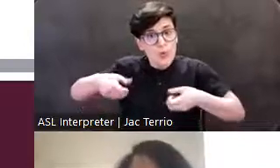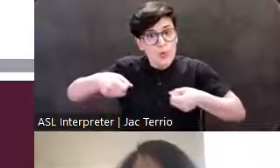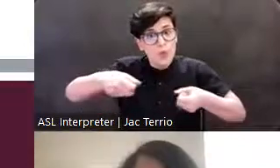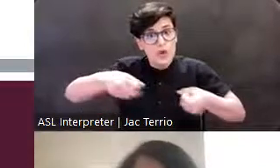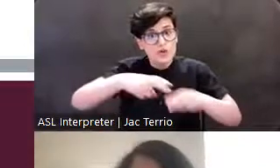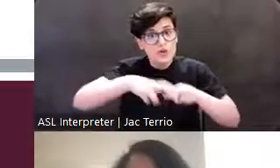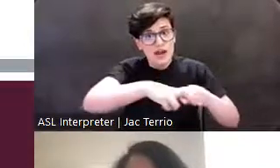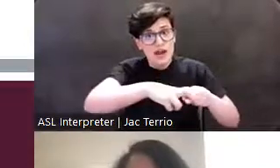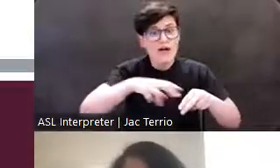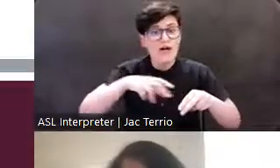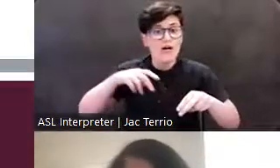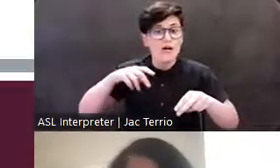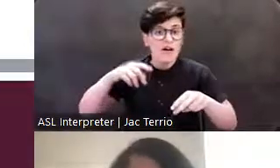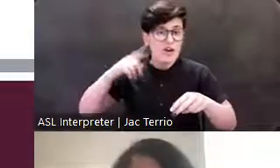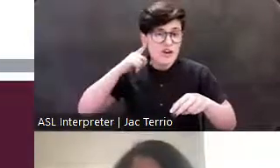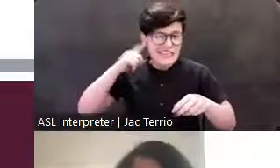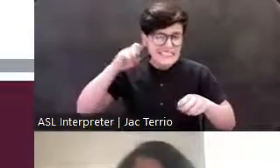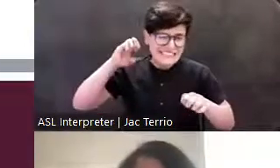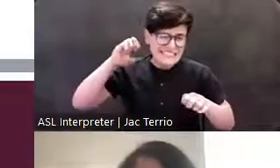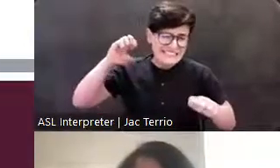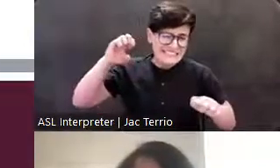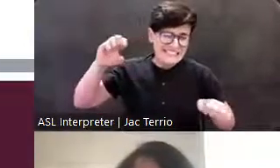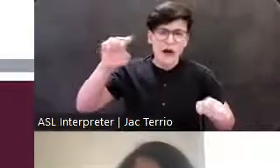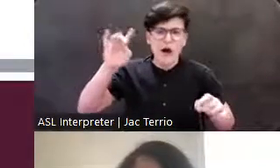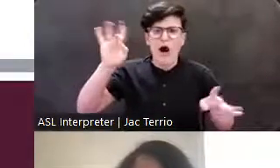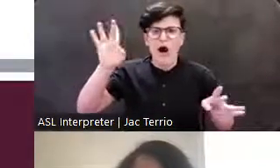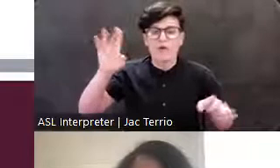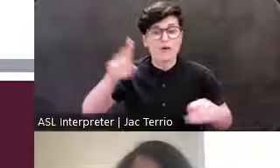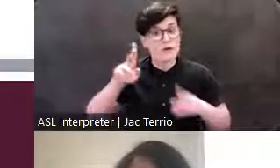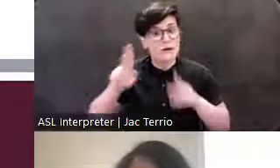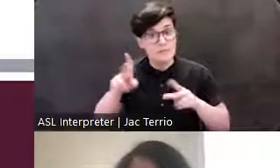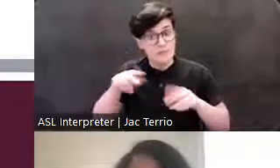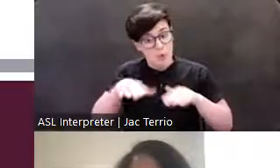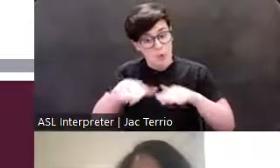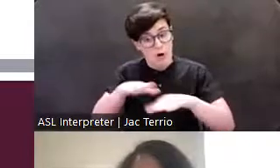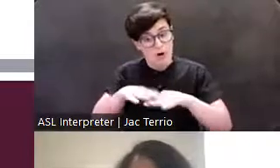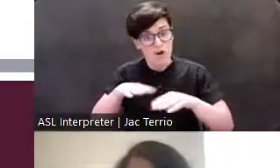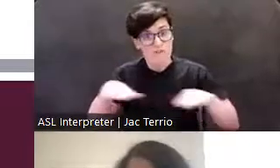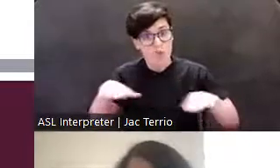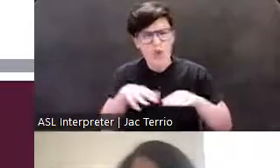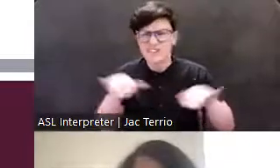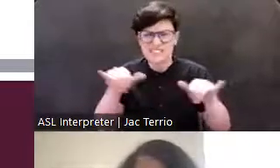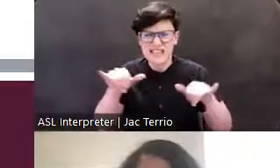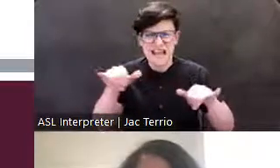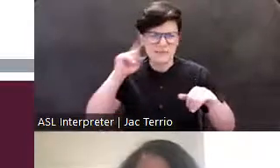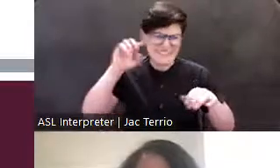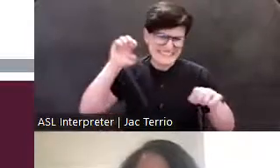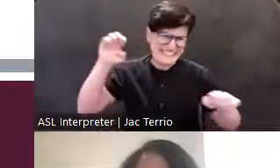So loudly it was excruciating. It really exasperated the person's condition.